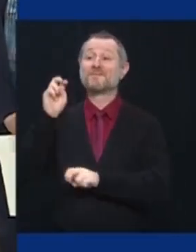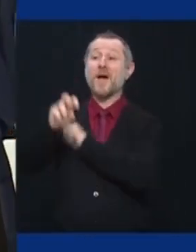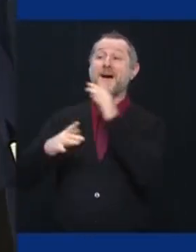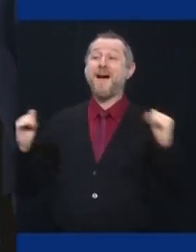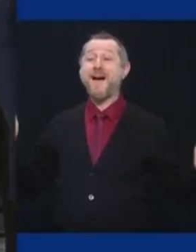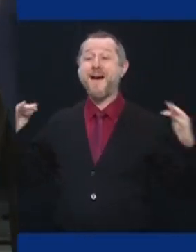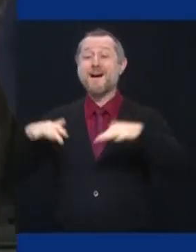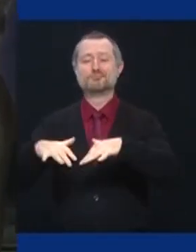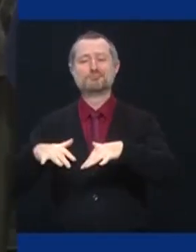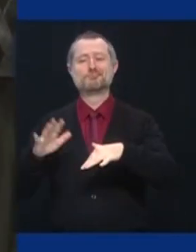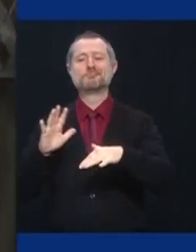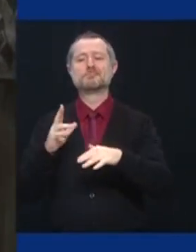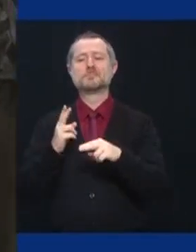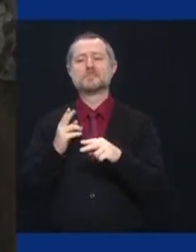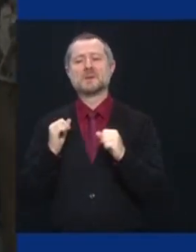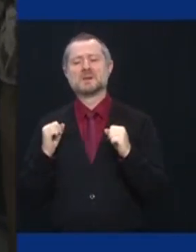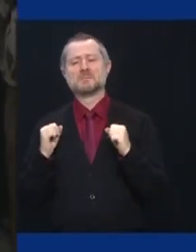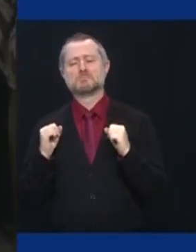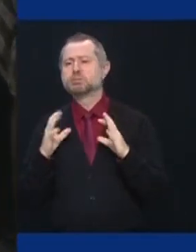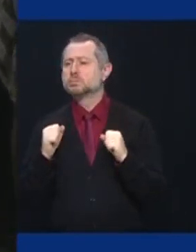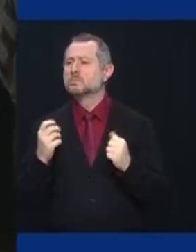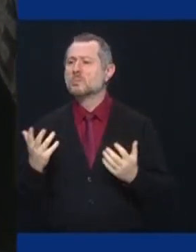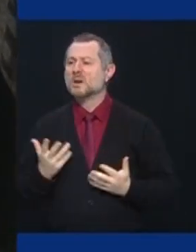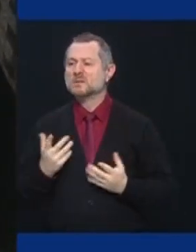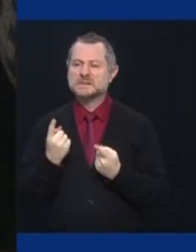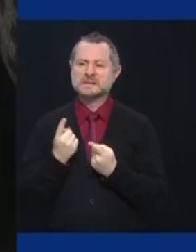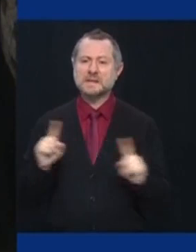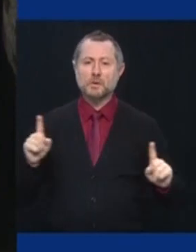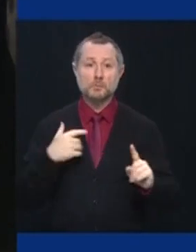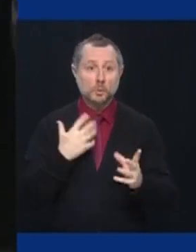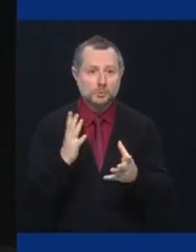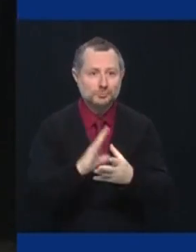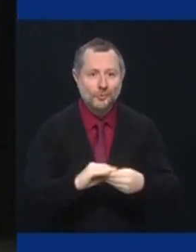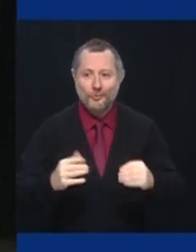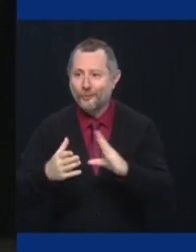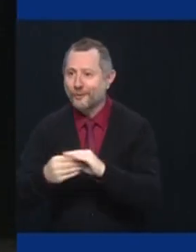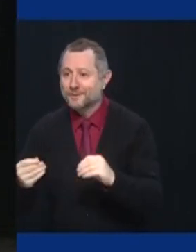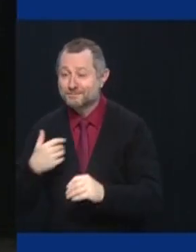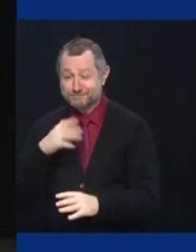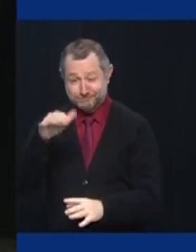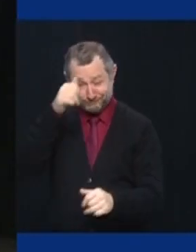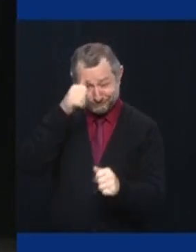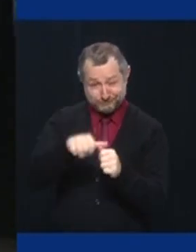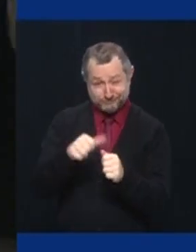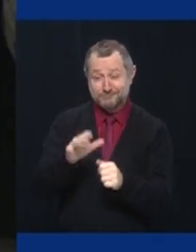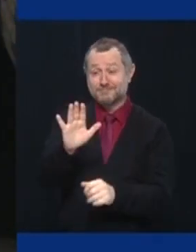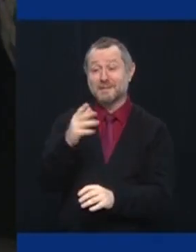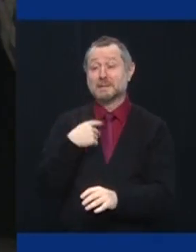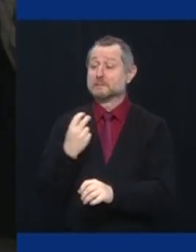SITUATION THAT WE HAVE TODAY. FIRST, THIS STATE FAIR IS SUCH A PHENOMENAL SUCCESS STORY.